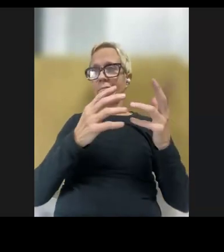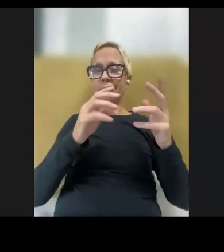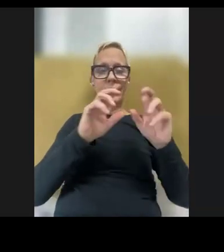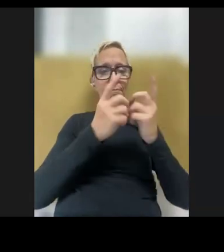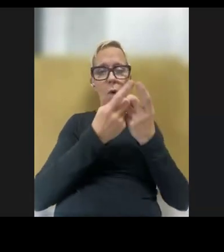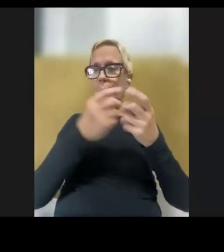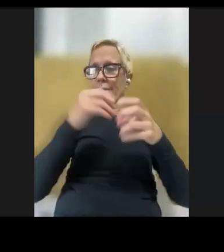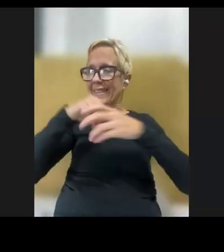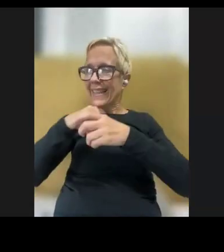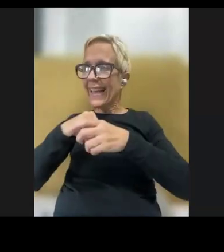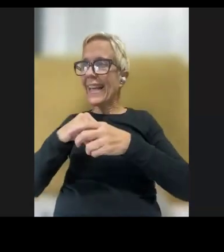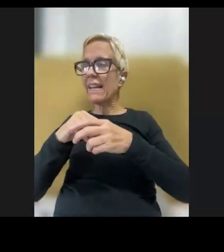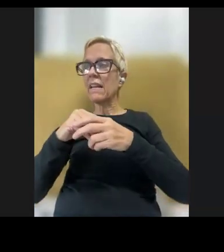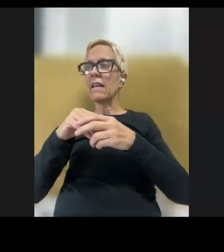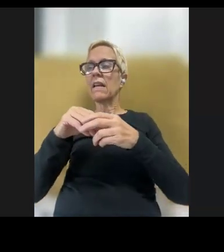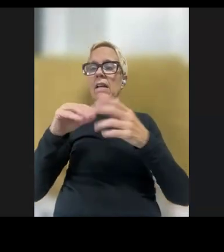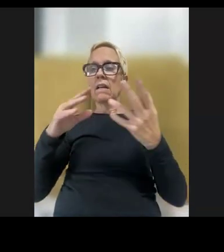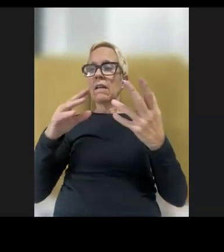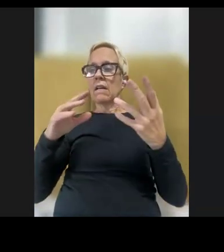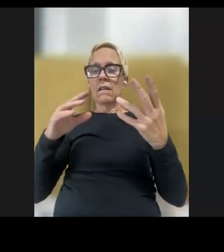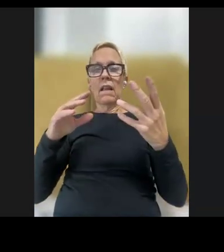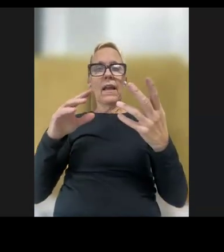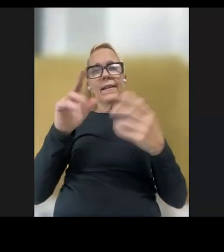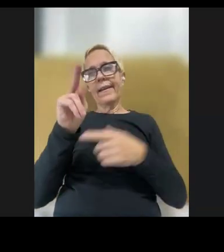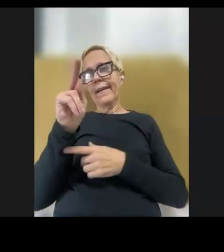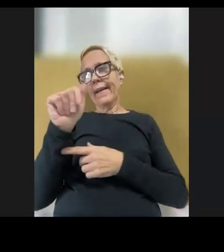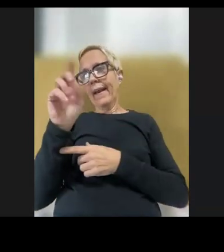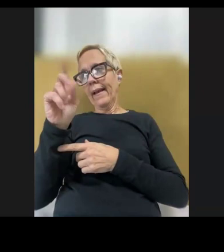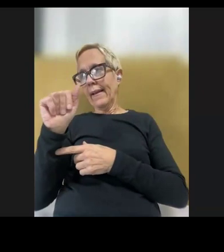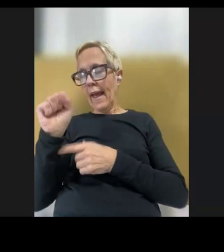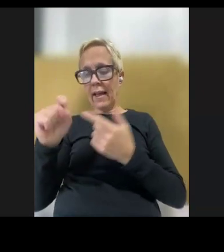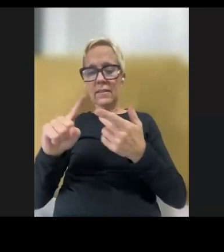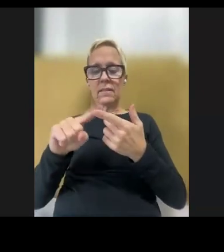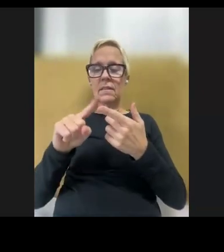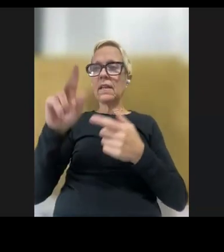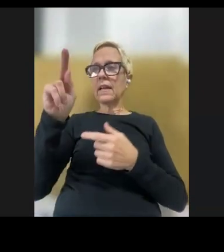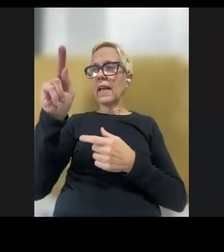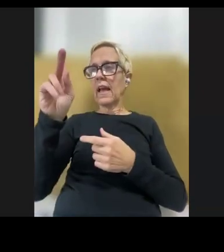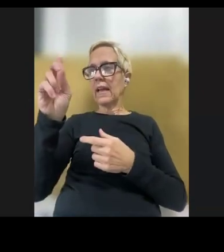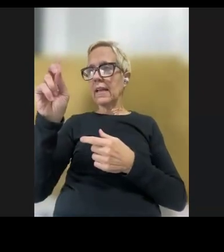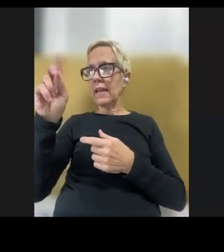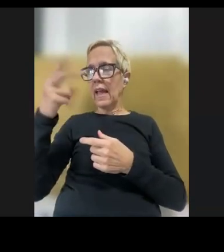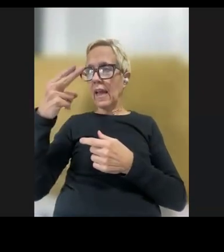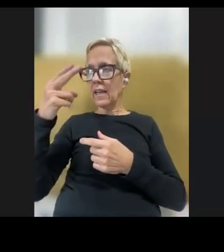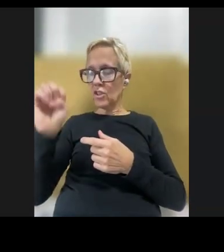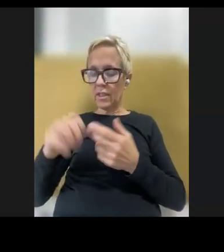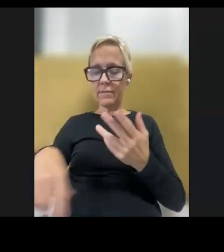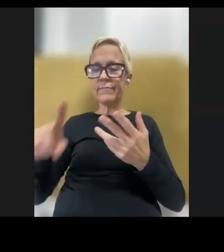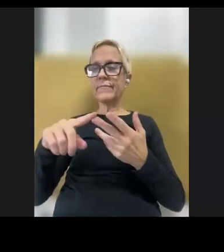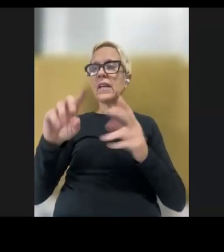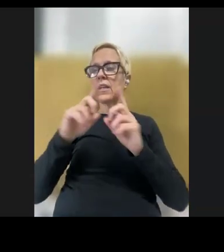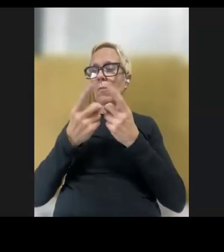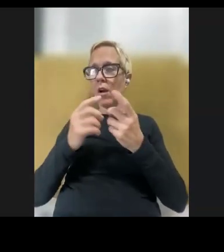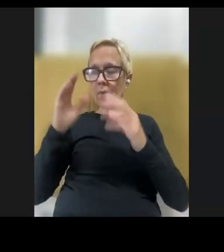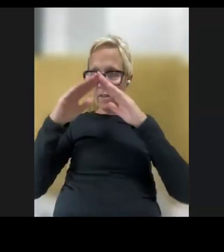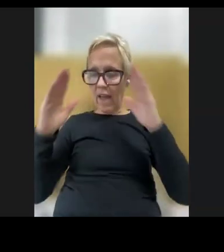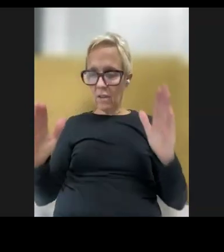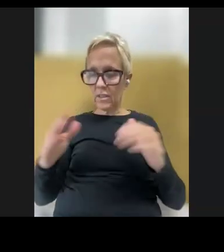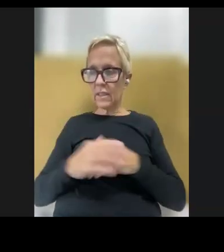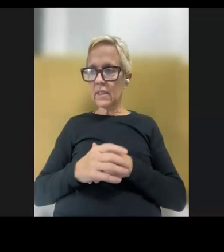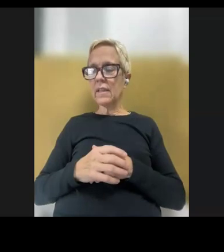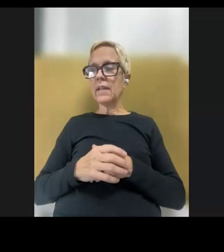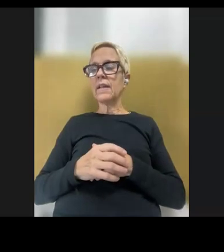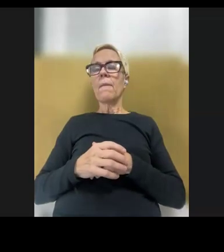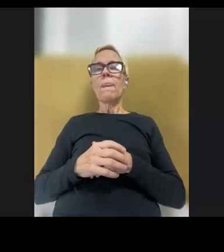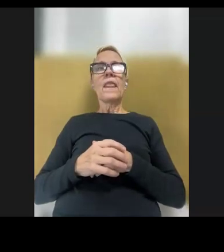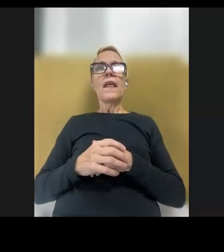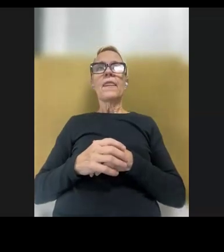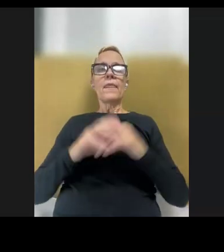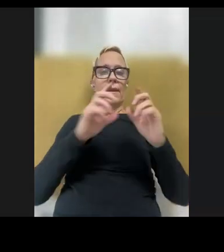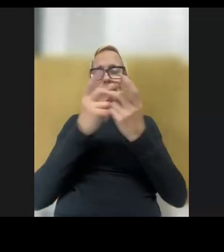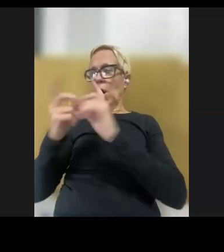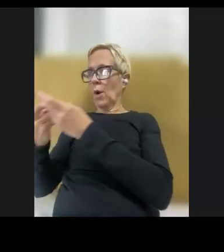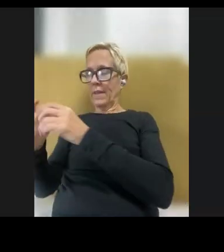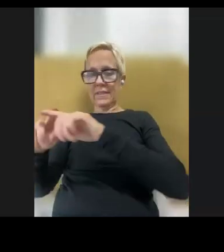The bureaucratic system, I think gosh darn it, they are everywhere, but when I refer to bureaucratic system I'm referring to the departments within the government.